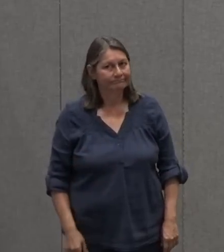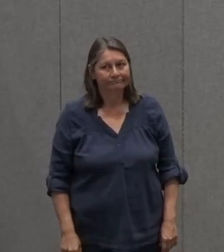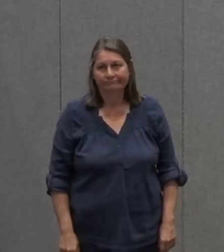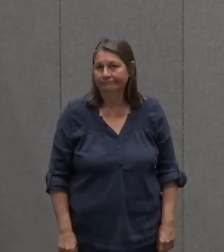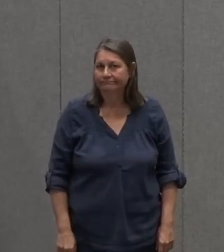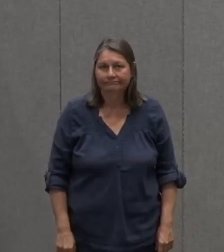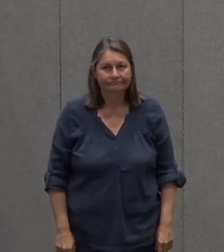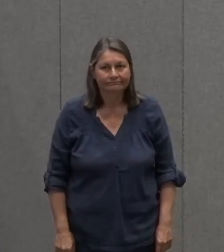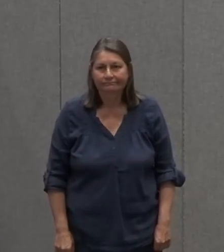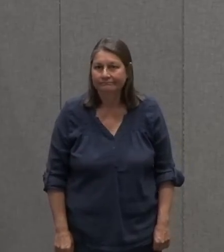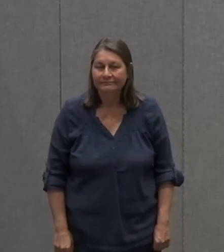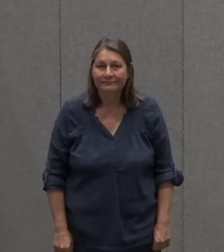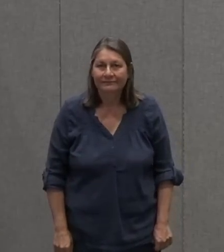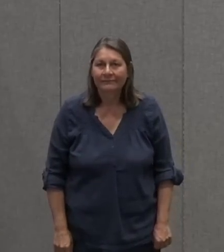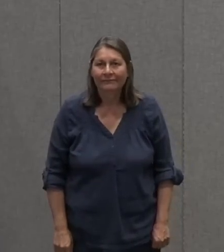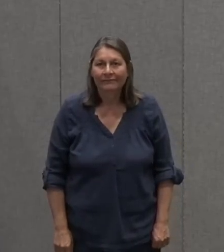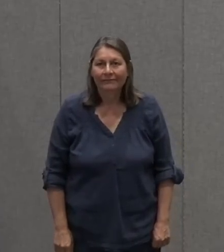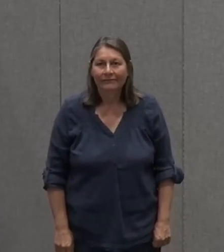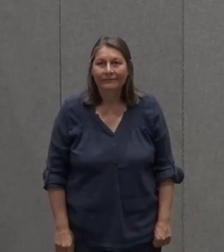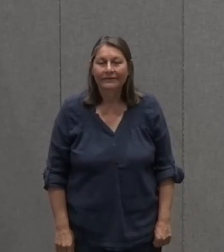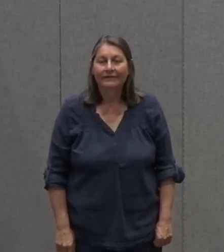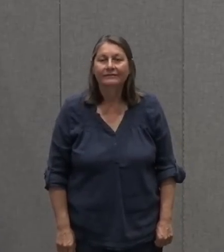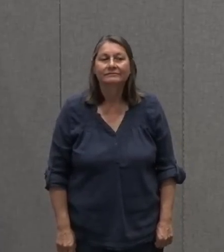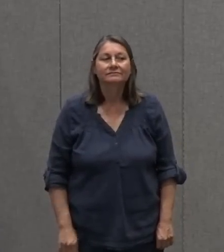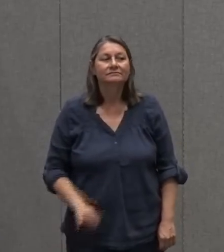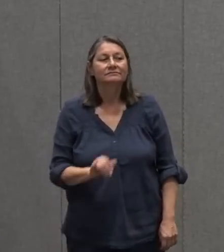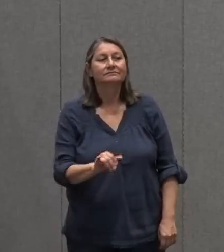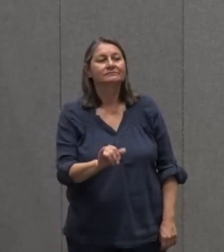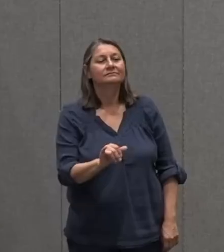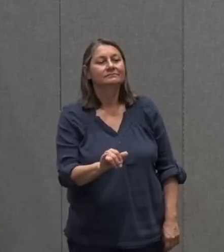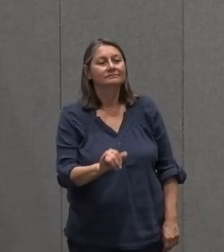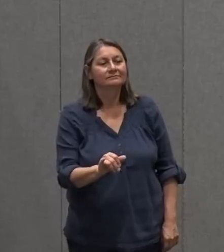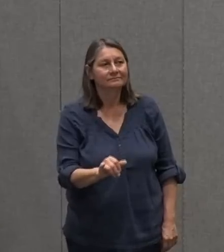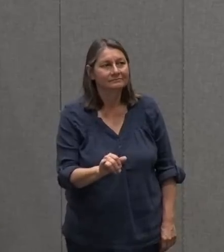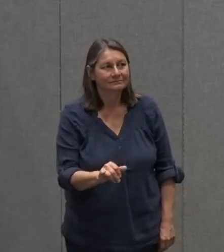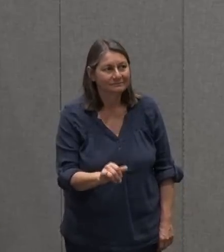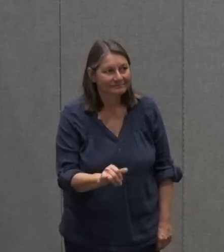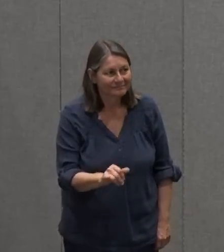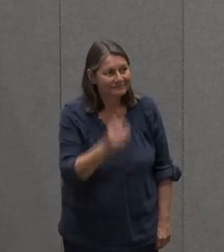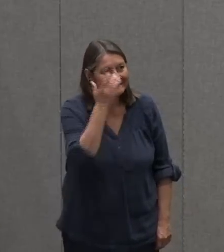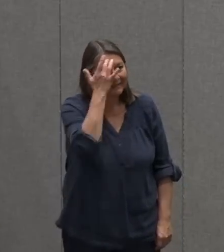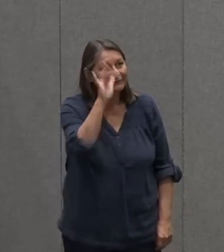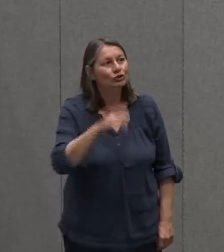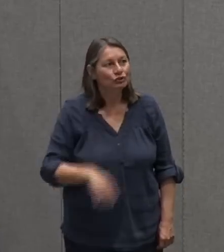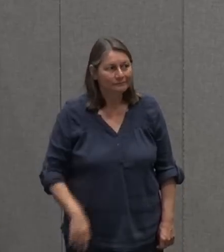Nope. Oh, clever. Right? - So I did the sum